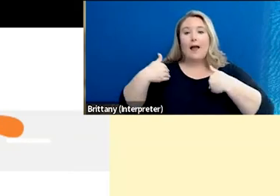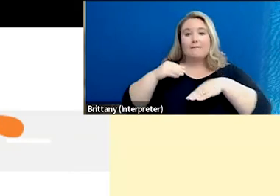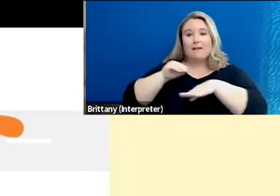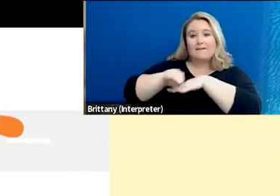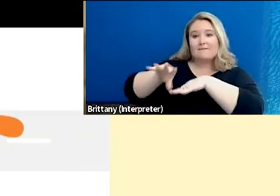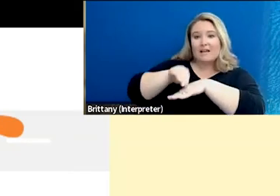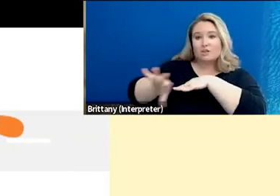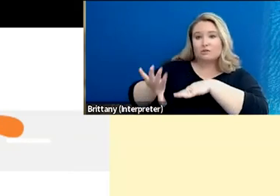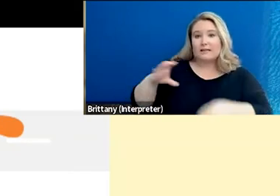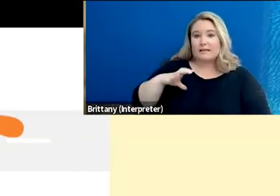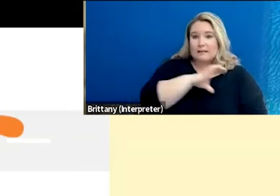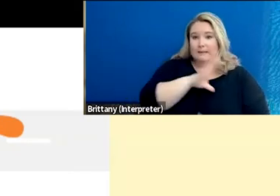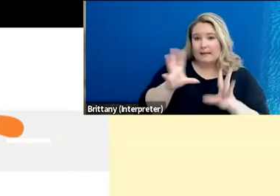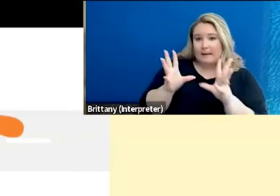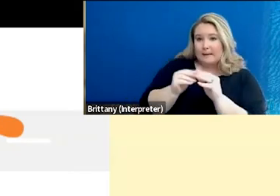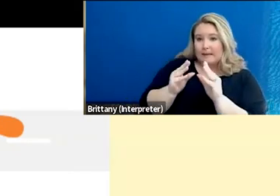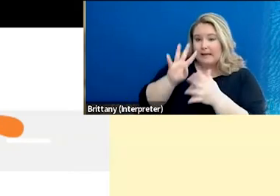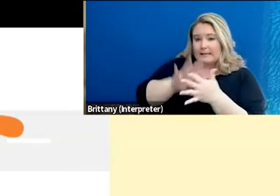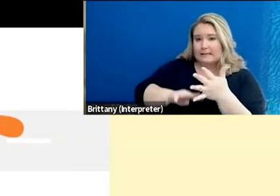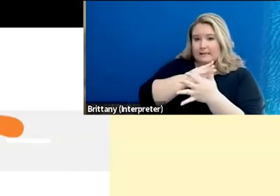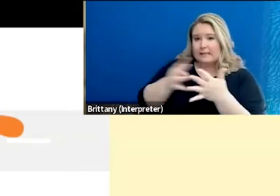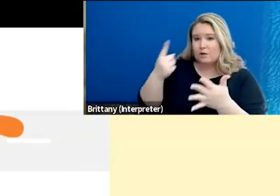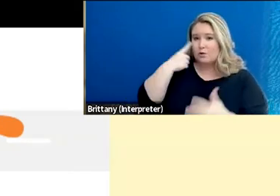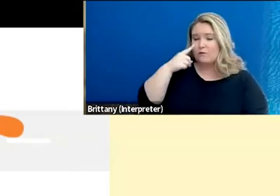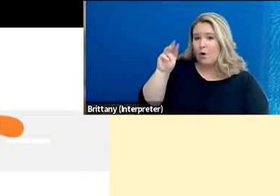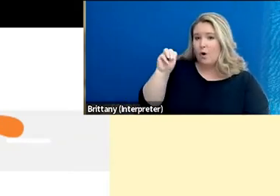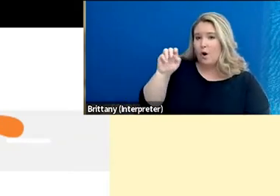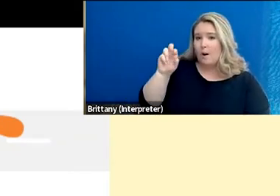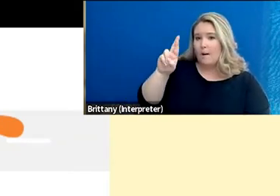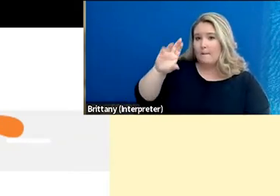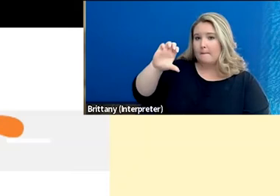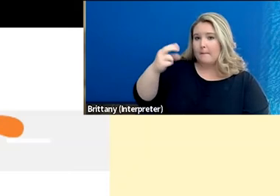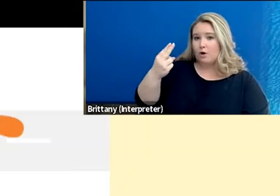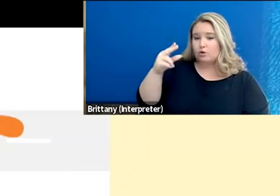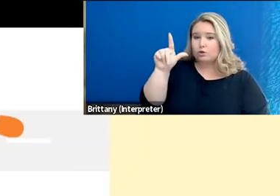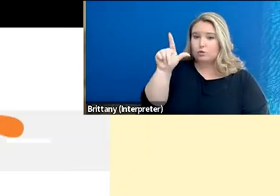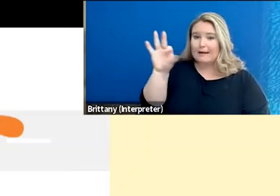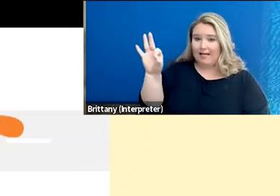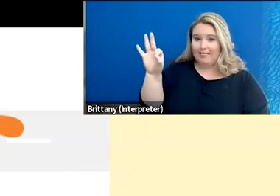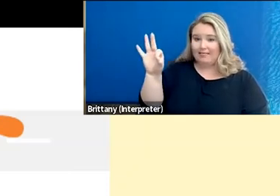It is actually scheduled for March 29th next week. I can send that information as well.